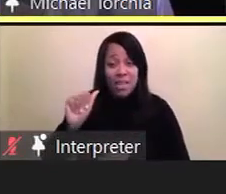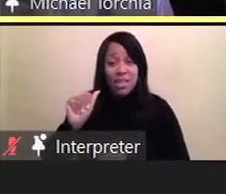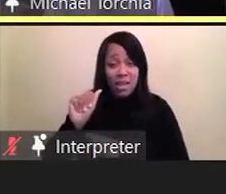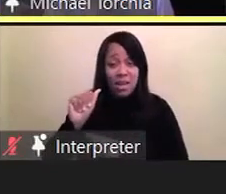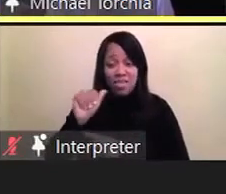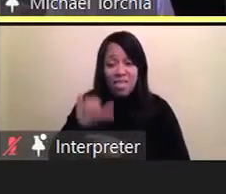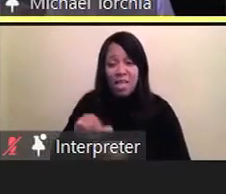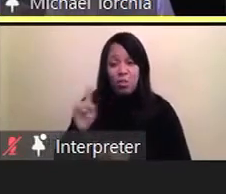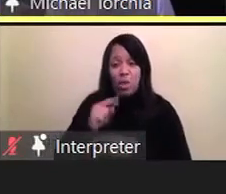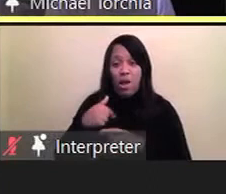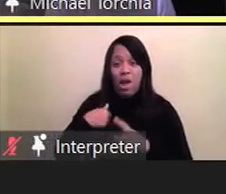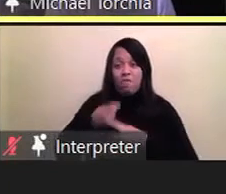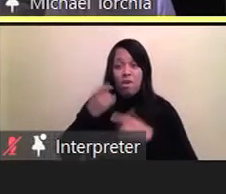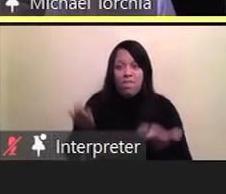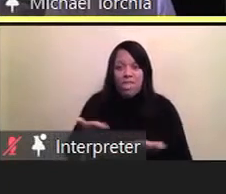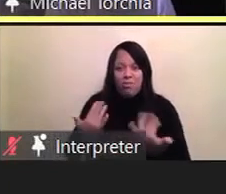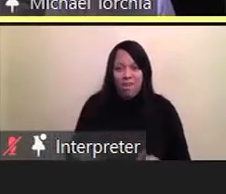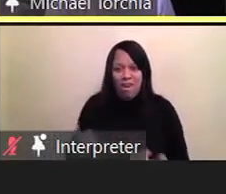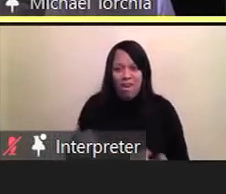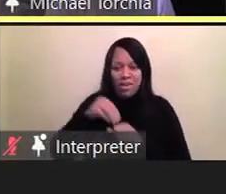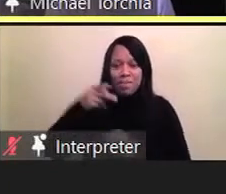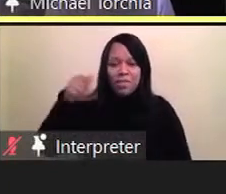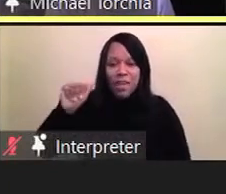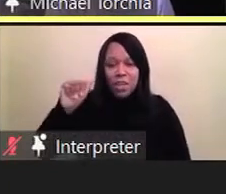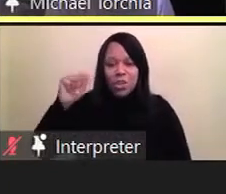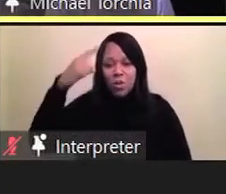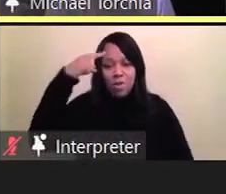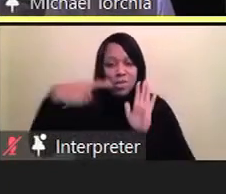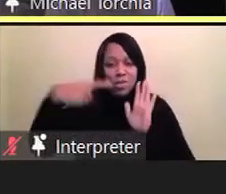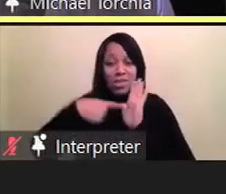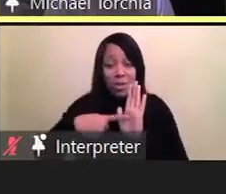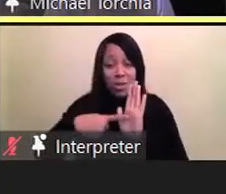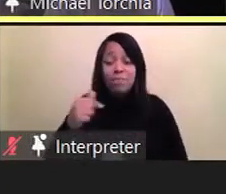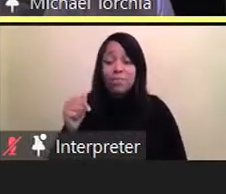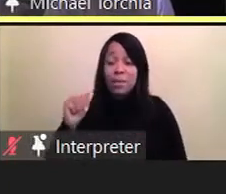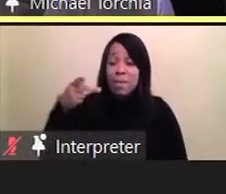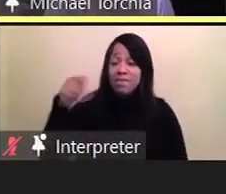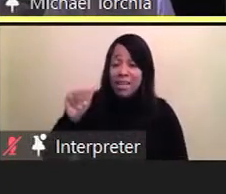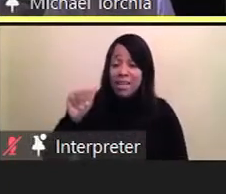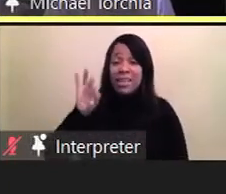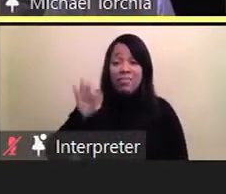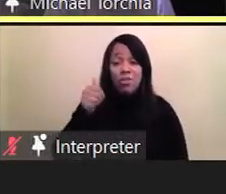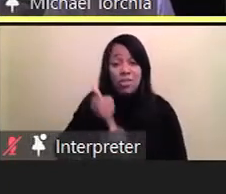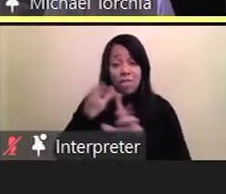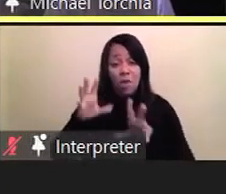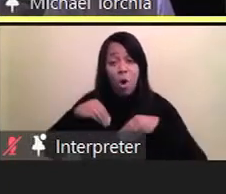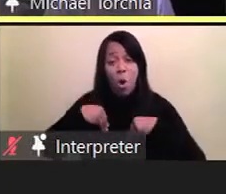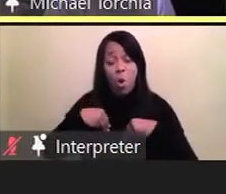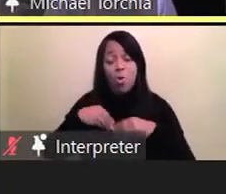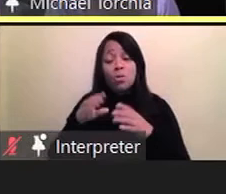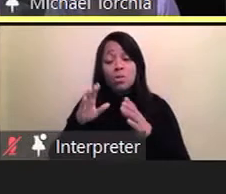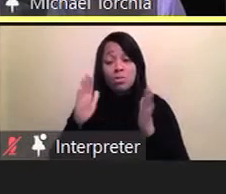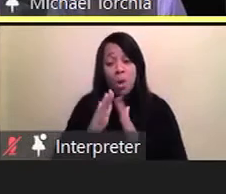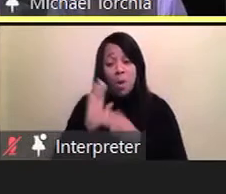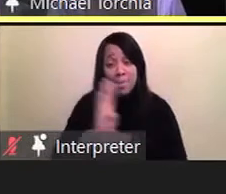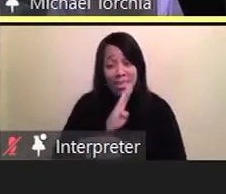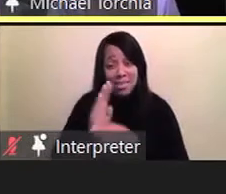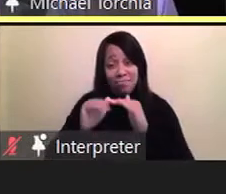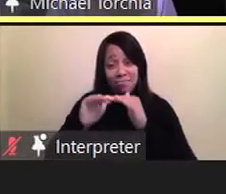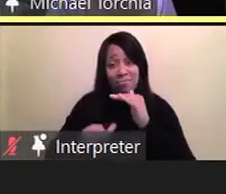That's where I'm sitting right now. So as an example, in Pennsylvania, if you are a small business, you're under 15. They have the Pennsylvania Human Relations